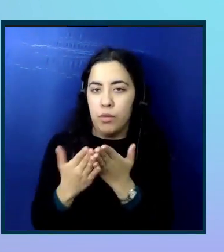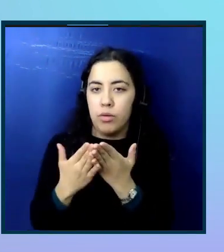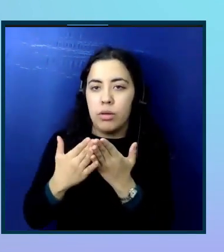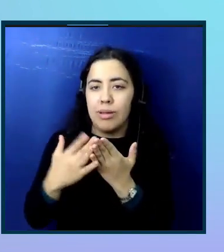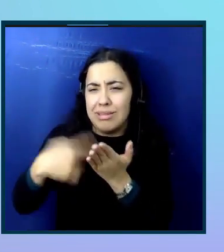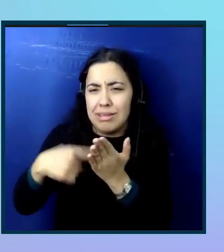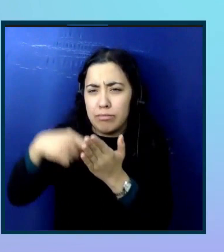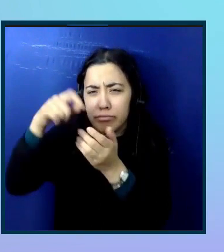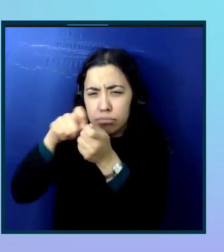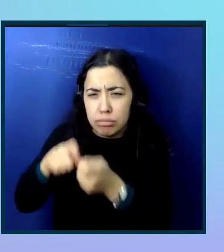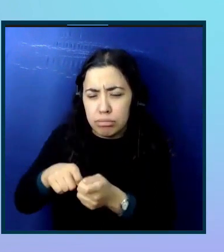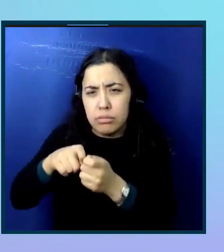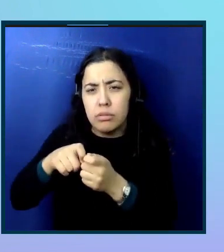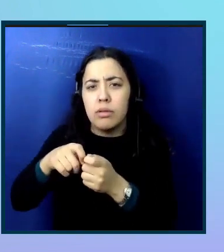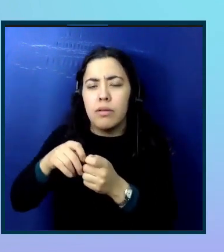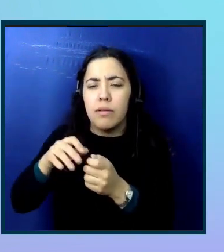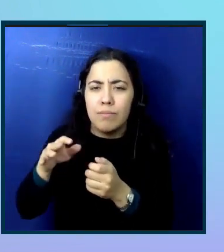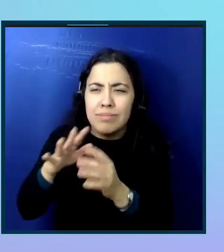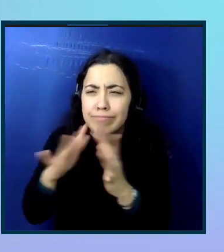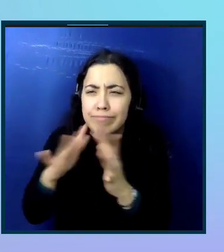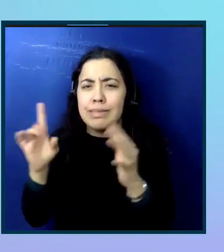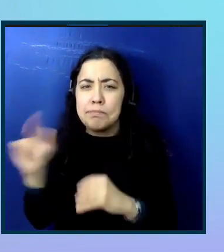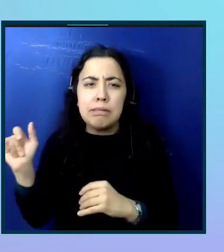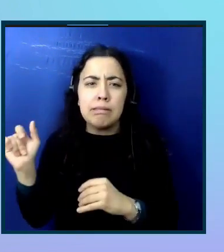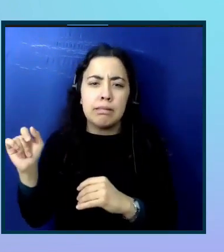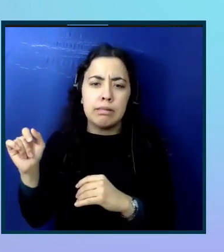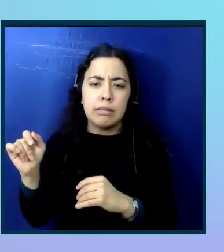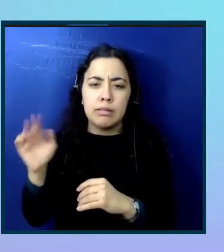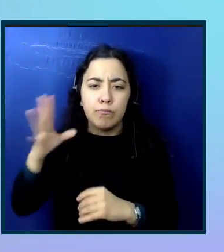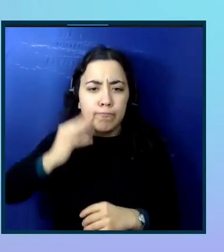There's temporary, temporary, permanent,